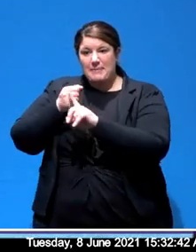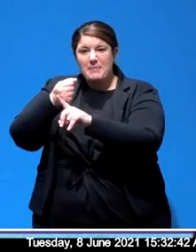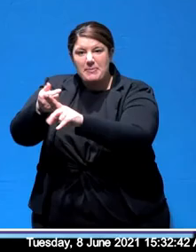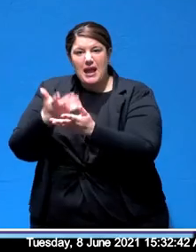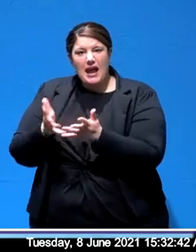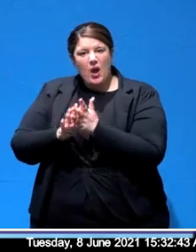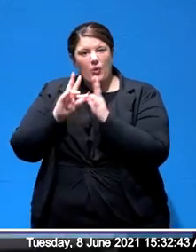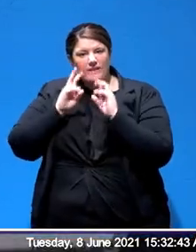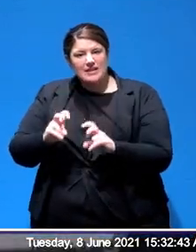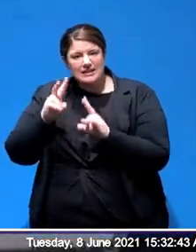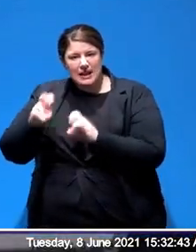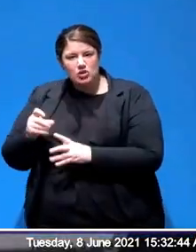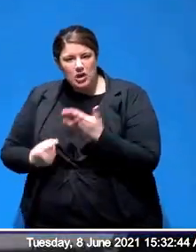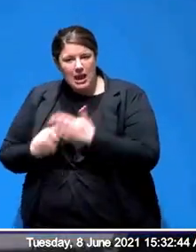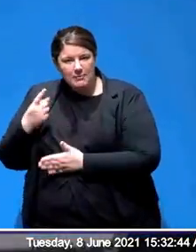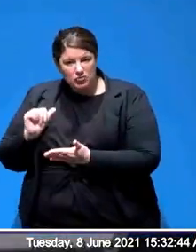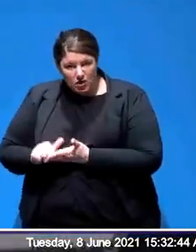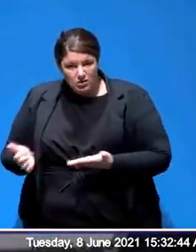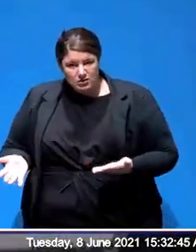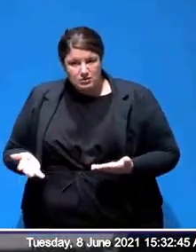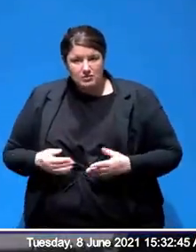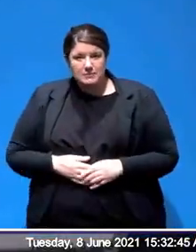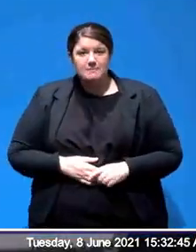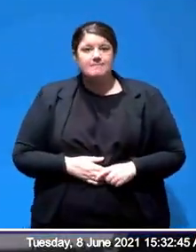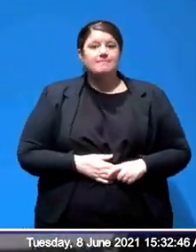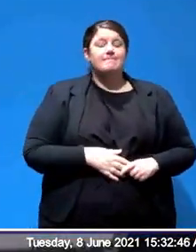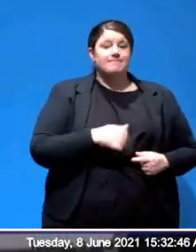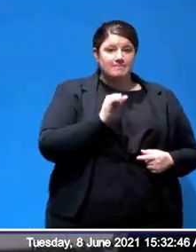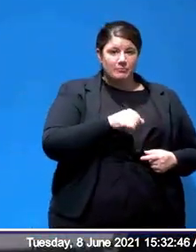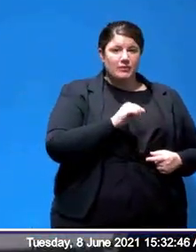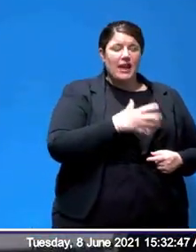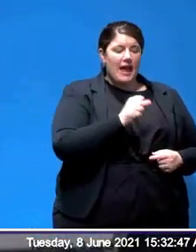My understanding is there are trigger words within the report that actually